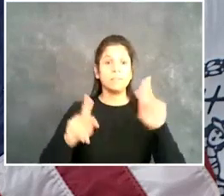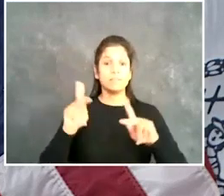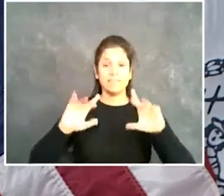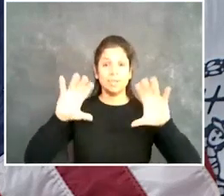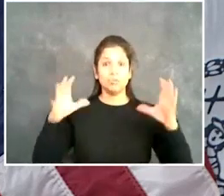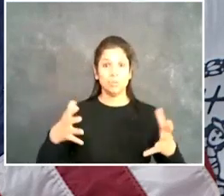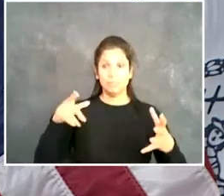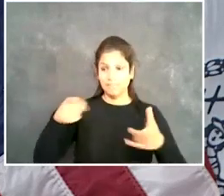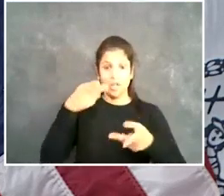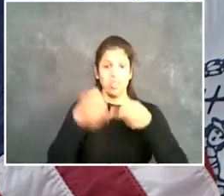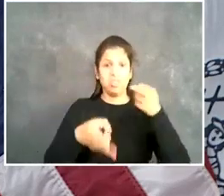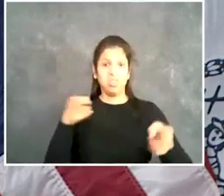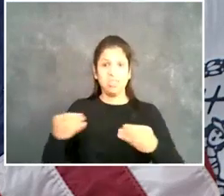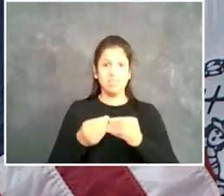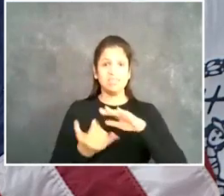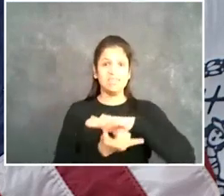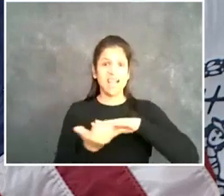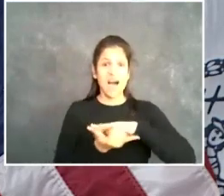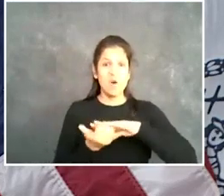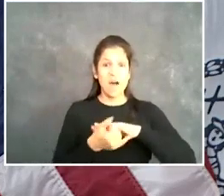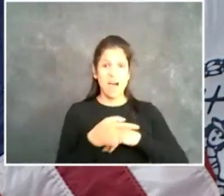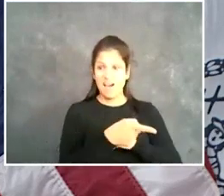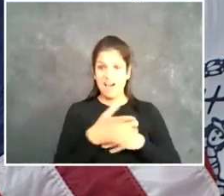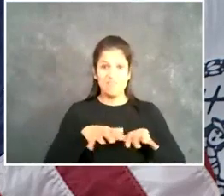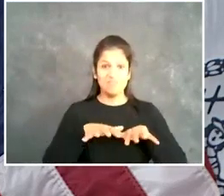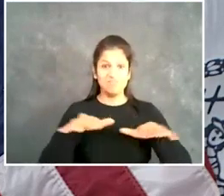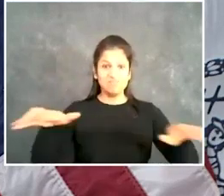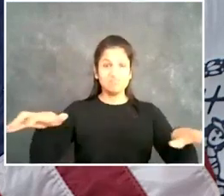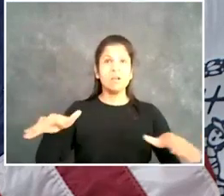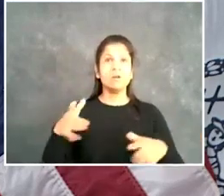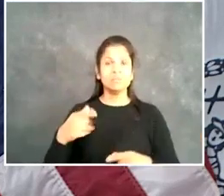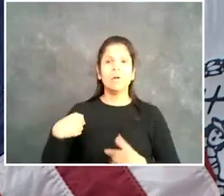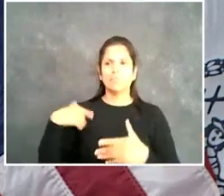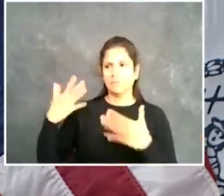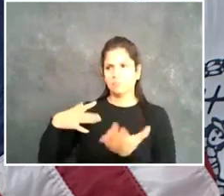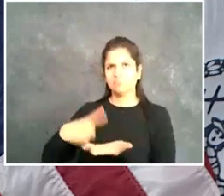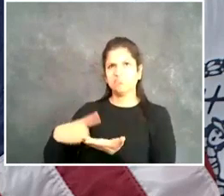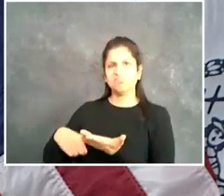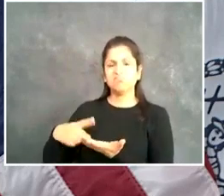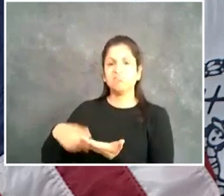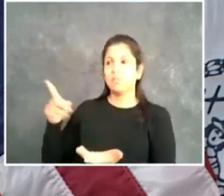SHERLAIN THEN. ON THE HOMELESS, I HAD A